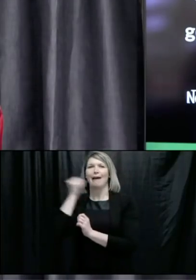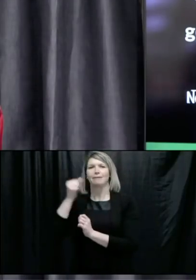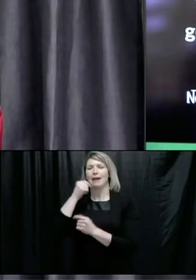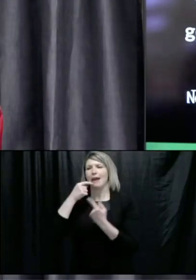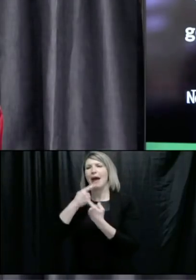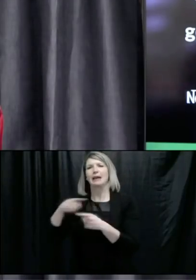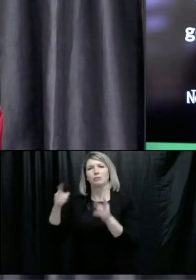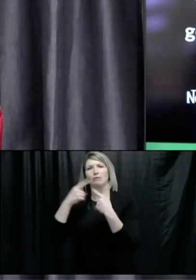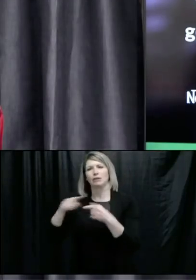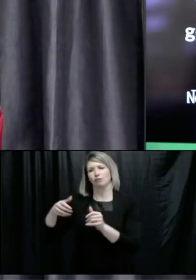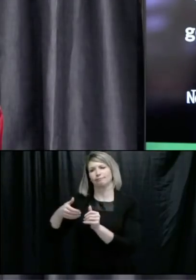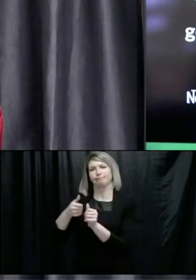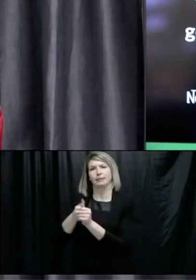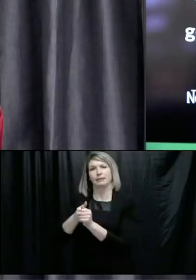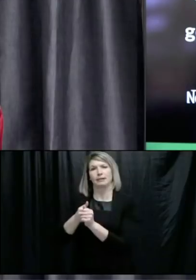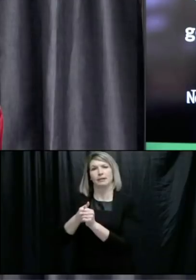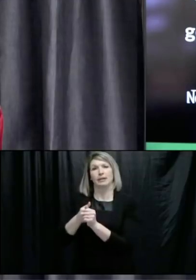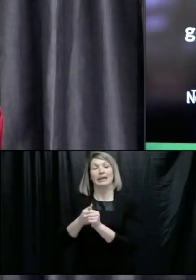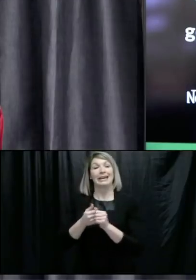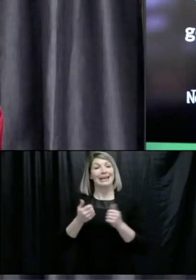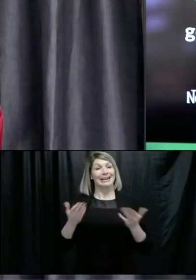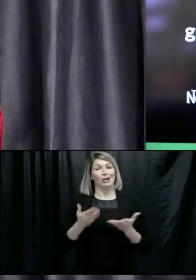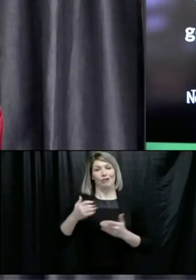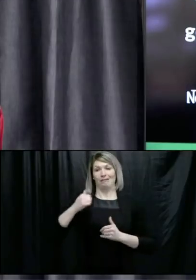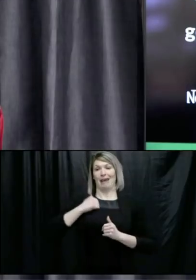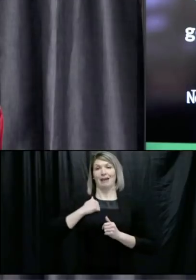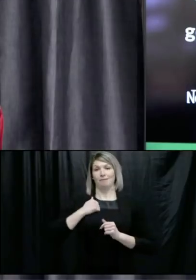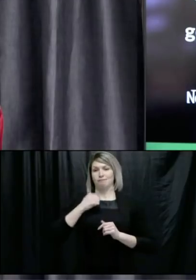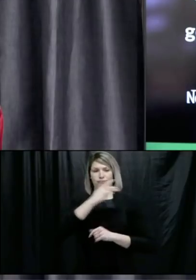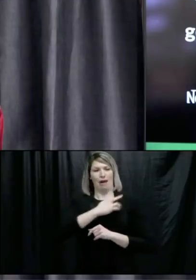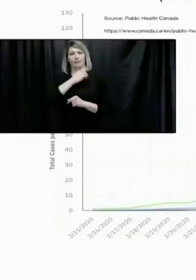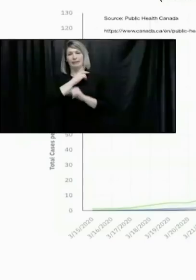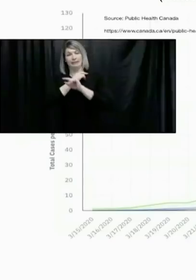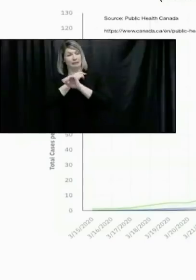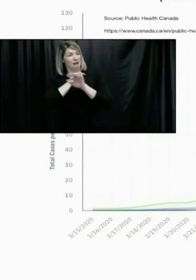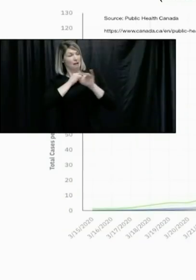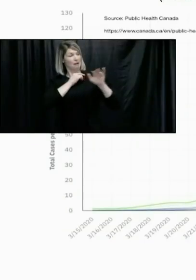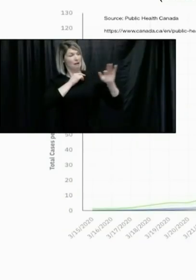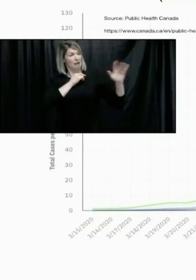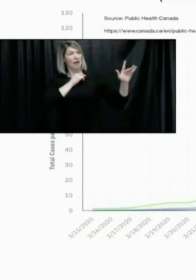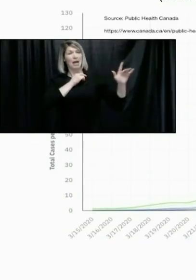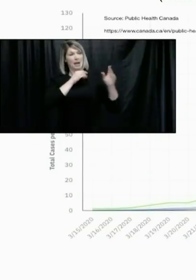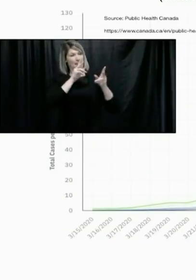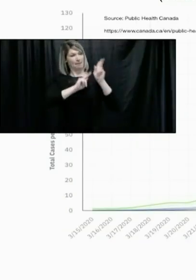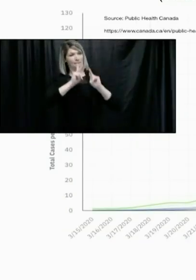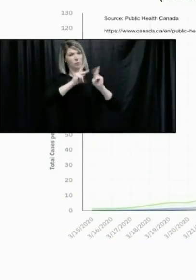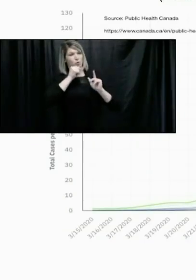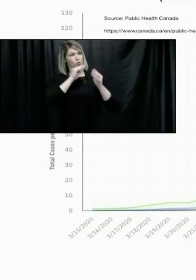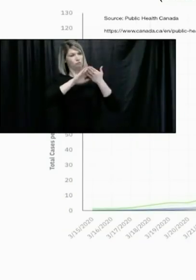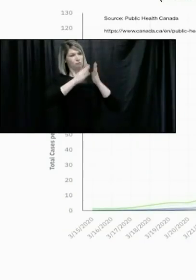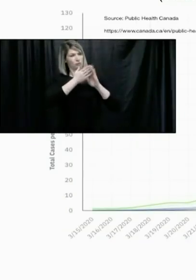CASES EVERYDAY, IS THAT WE'RE IN TERMS OF POPULATION THE SECOND LOWEST IN CANADA.